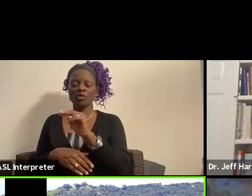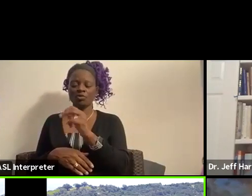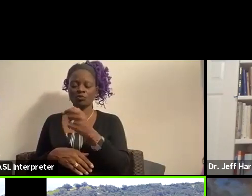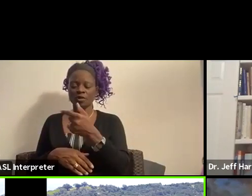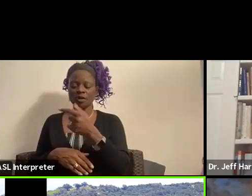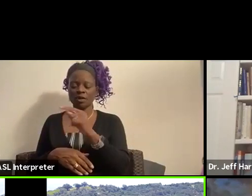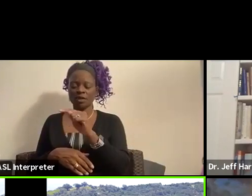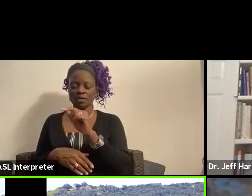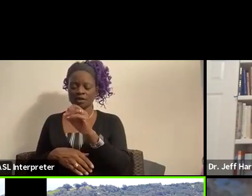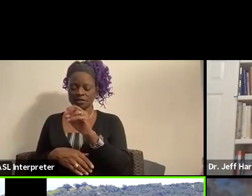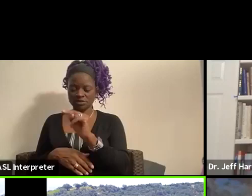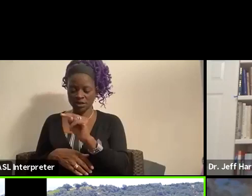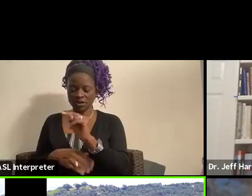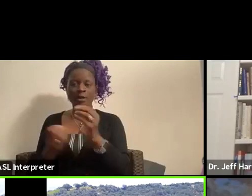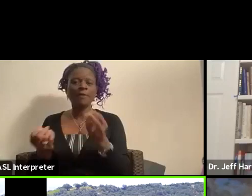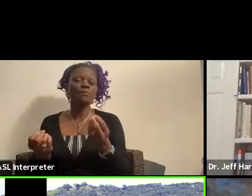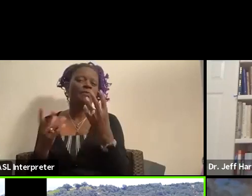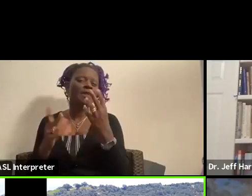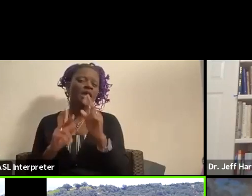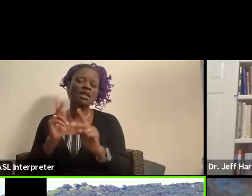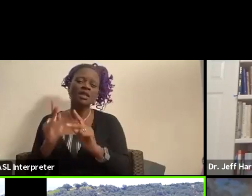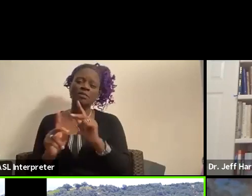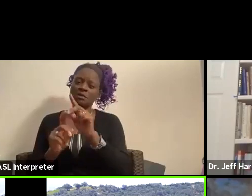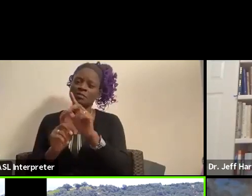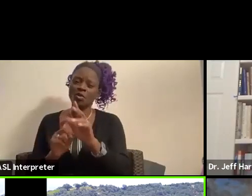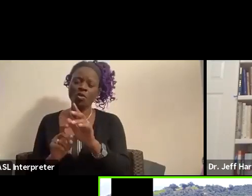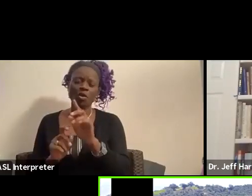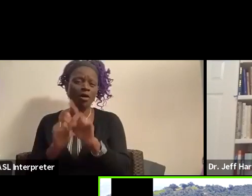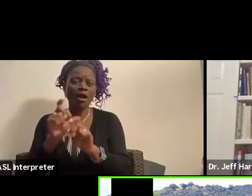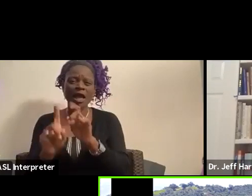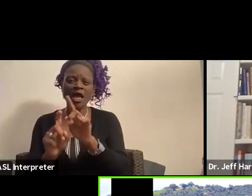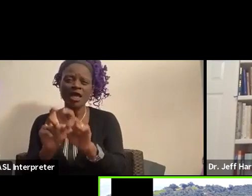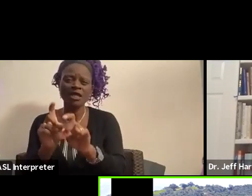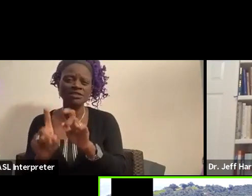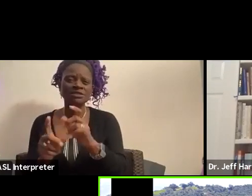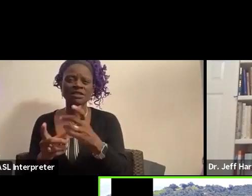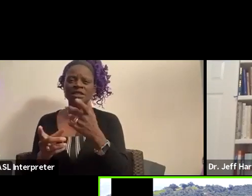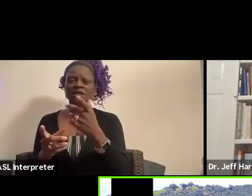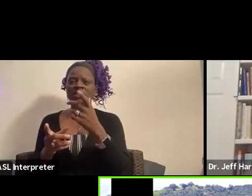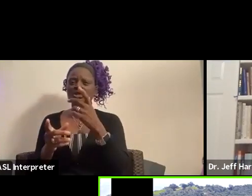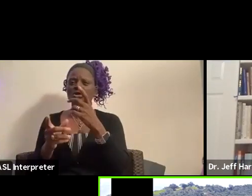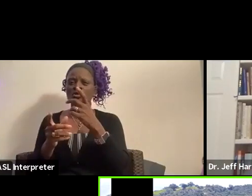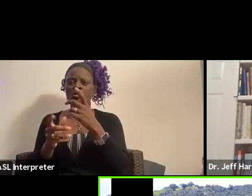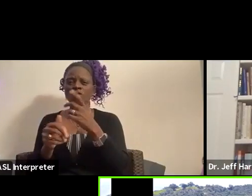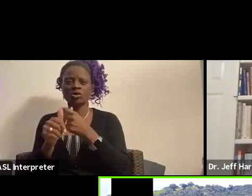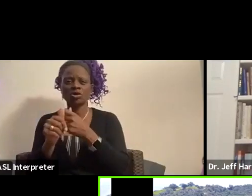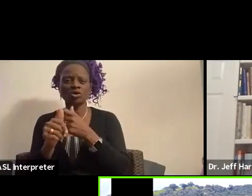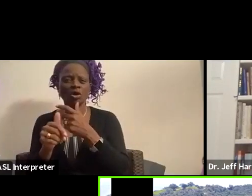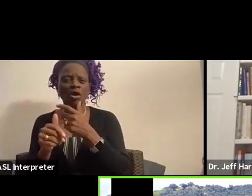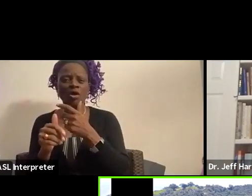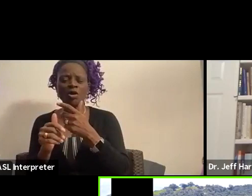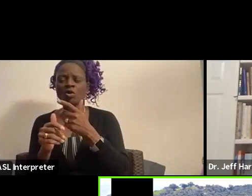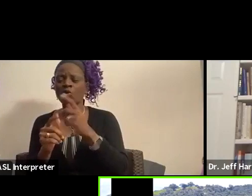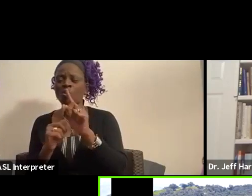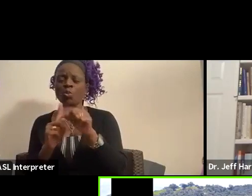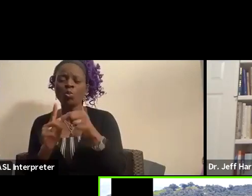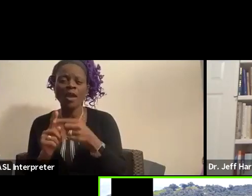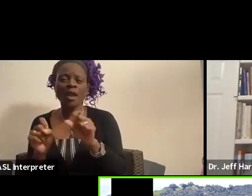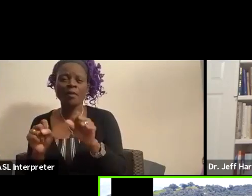A number of people are asking the guidelines on when we expect schools might be able might be able to open.